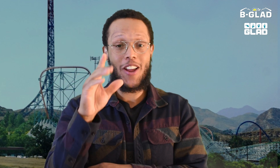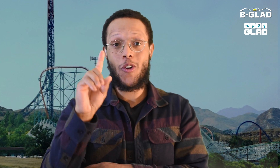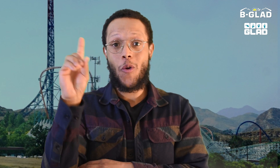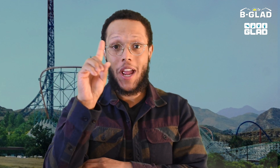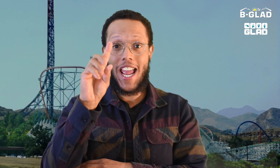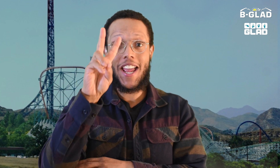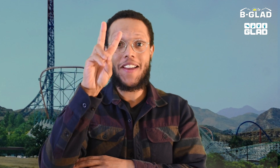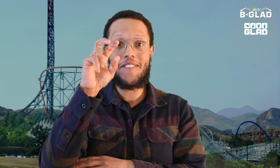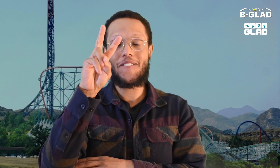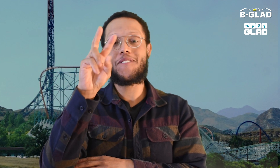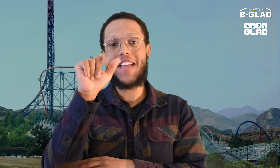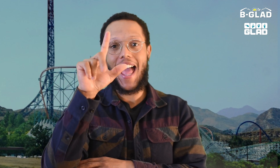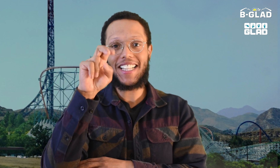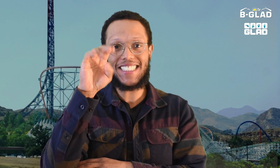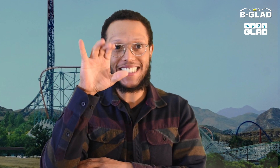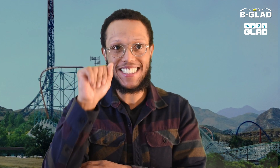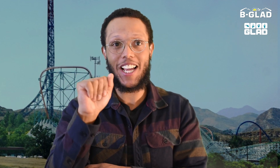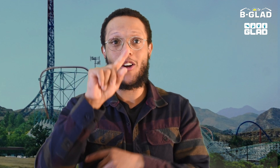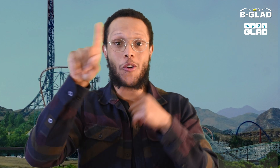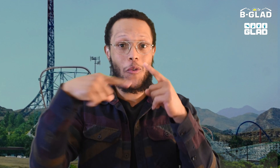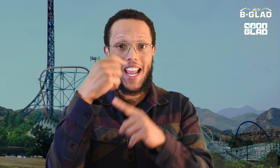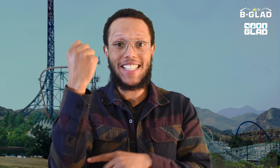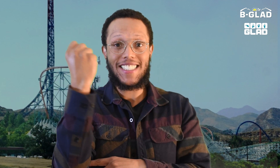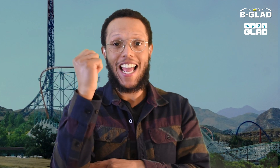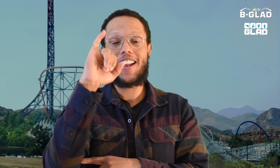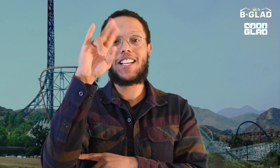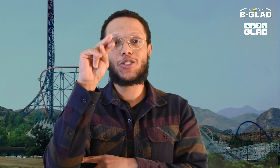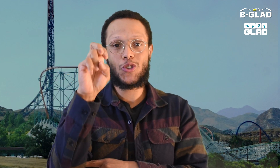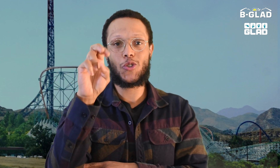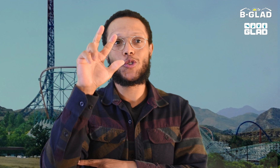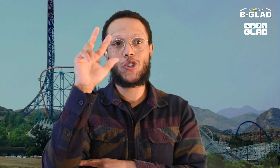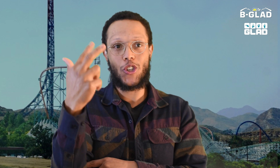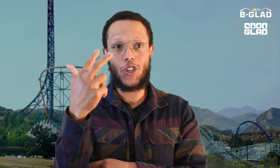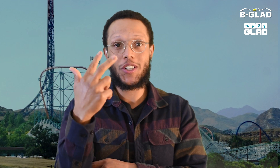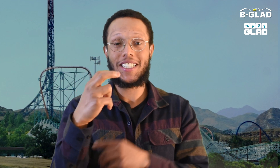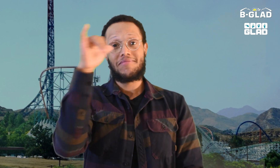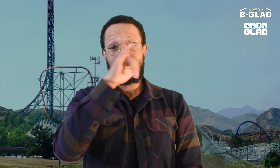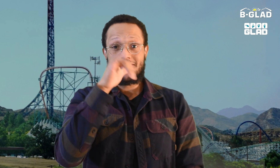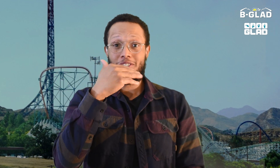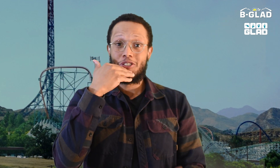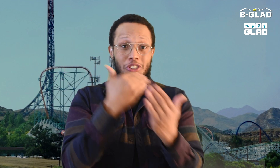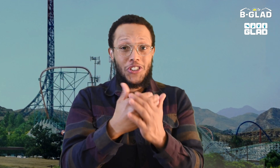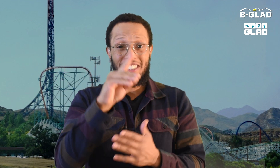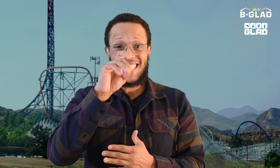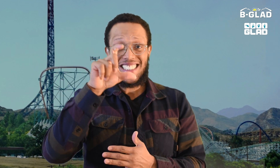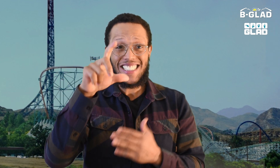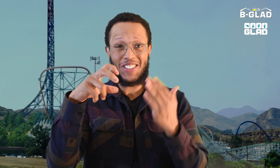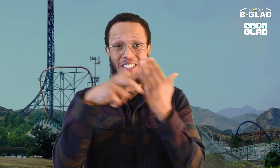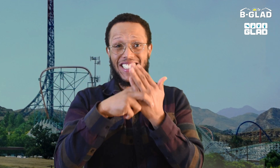Where? Of course, in Valenica on Saturday, June 3. We have a good deal for you!